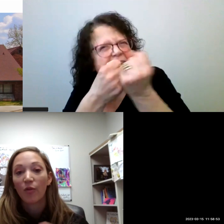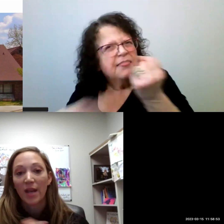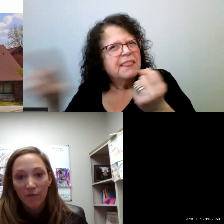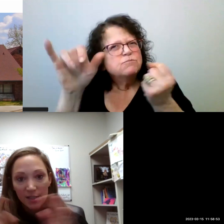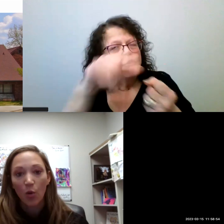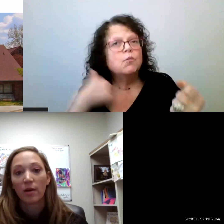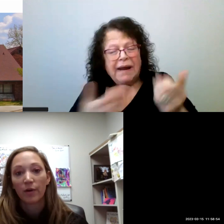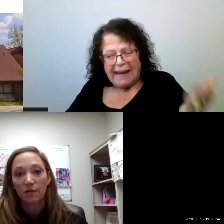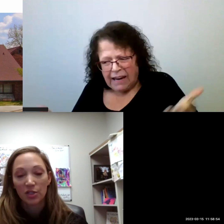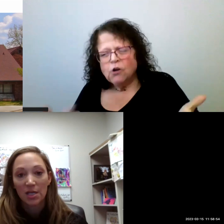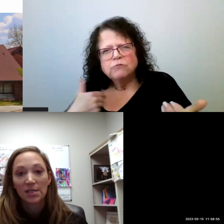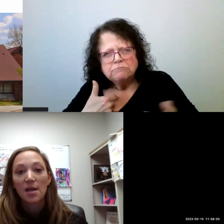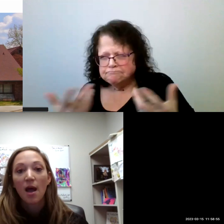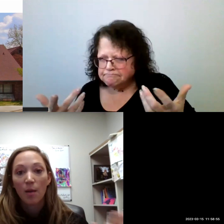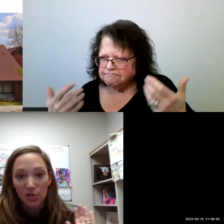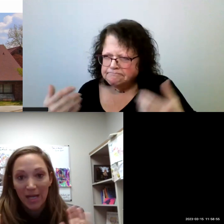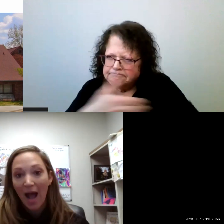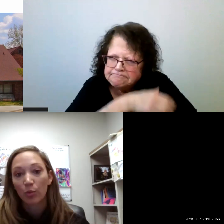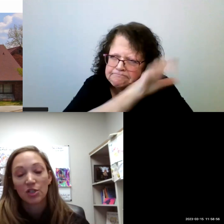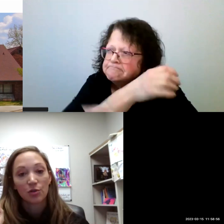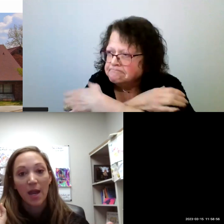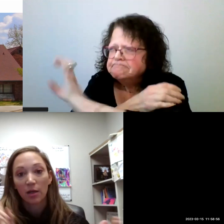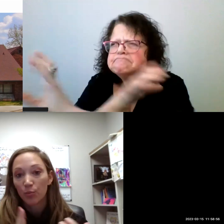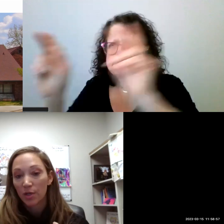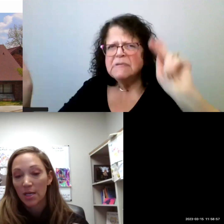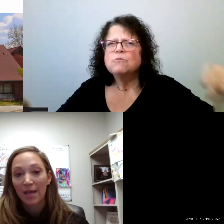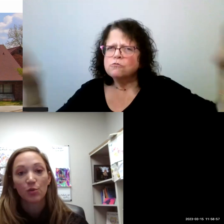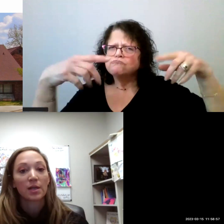of Health that every single one of our divisions is doing outreach to their community based